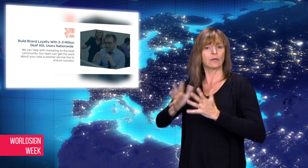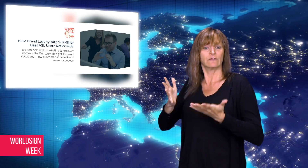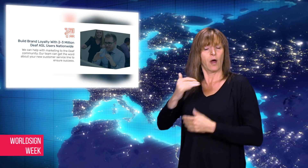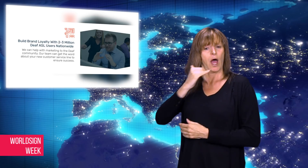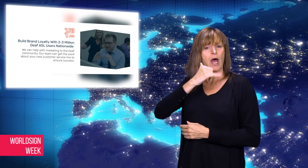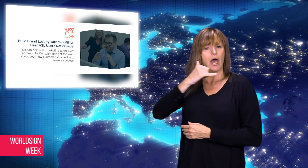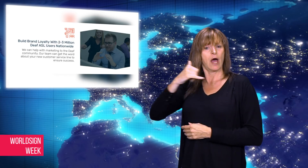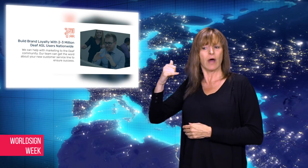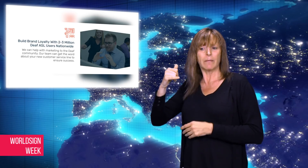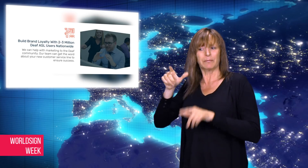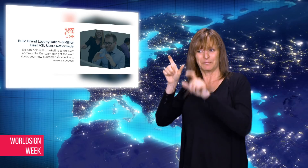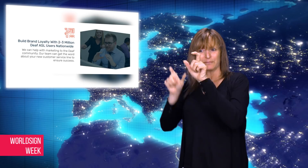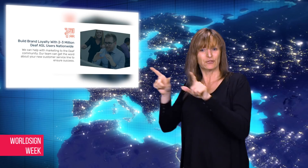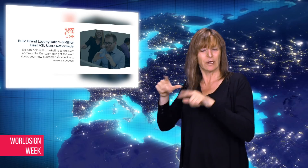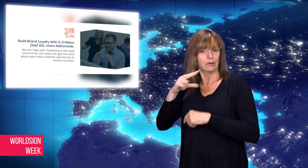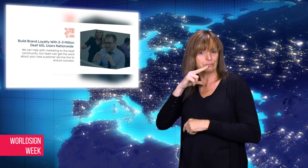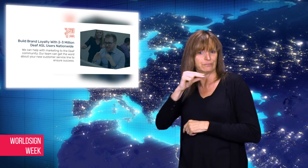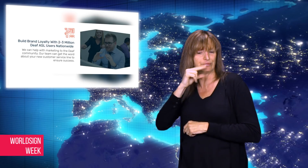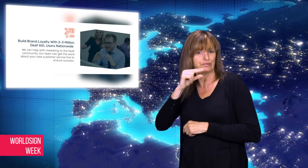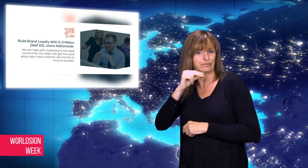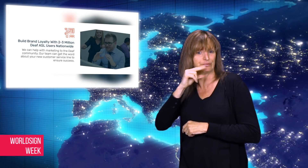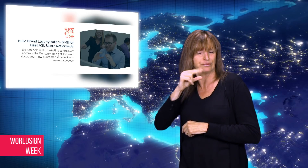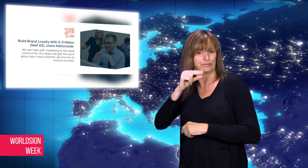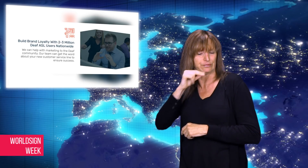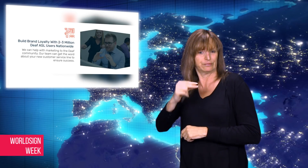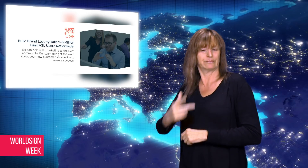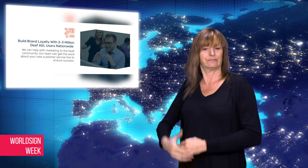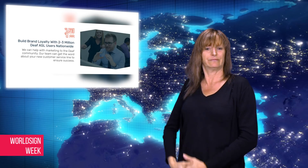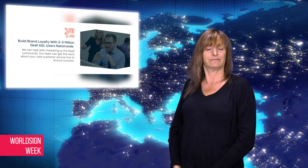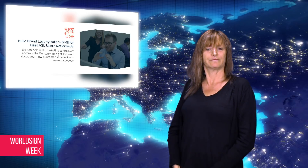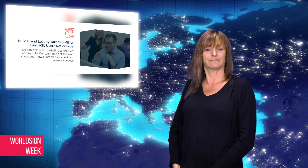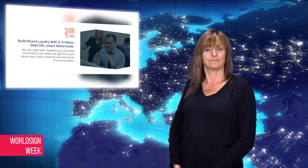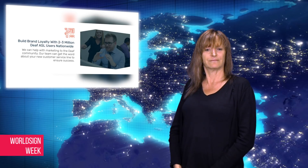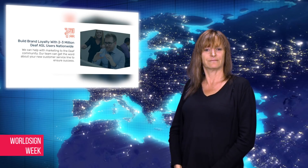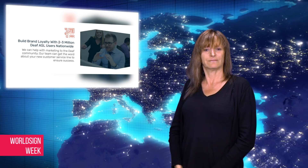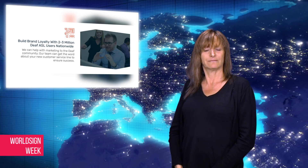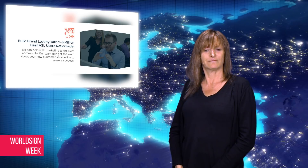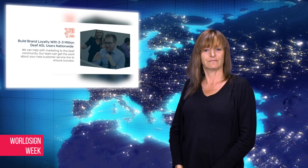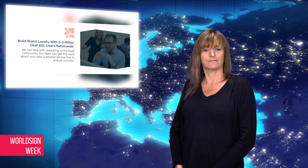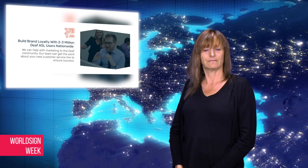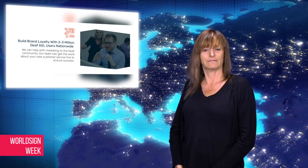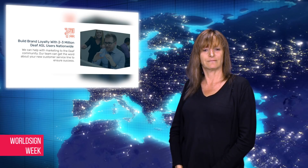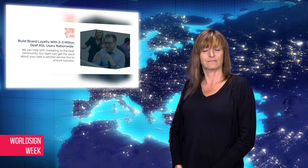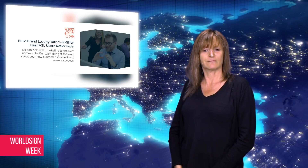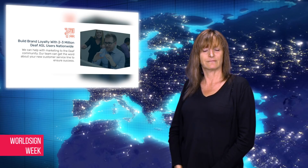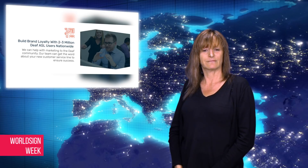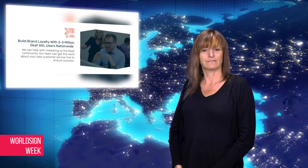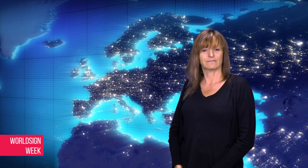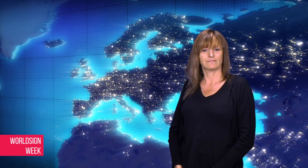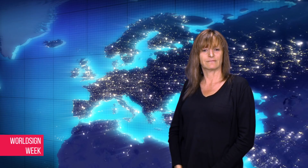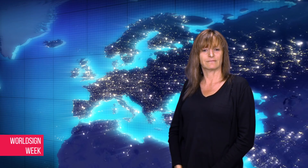Authority (RTA) in Dubai, for example, is offering video chat in